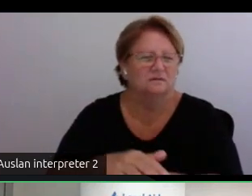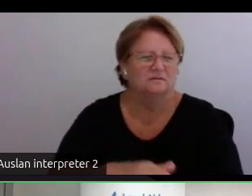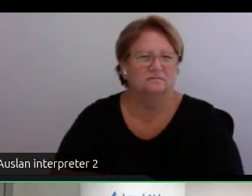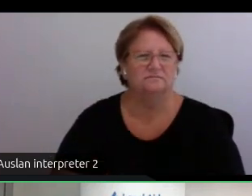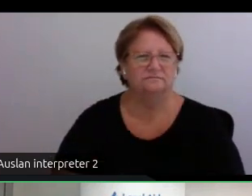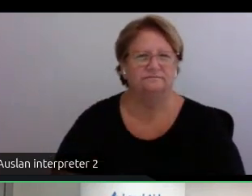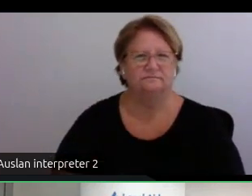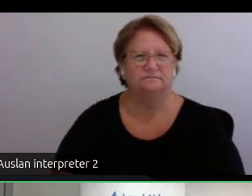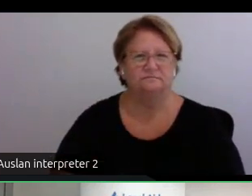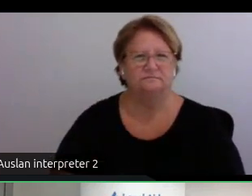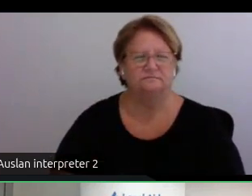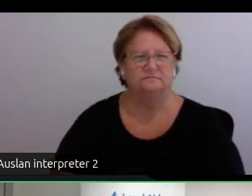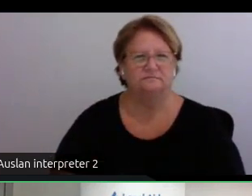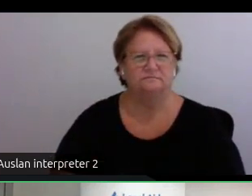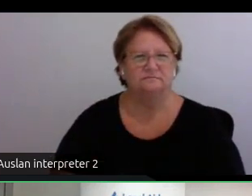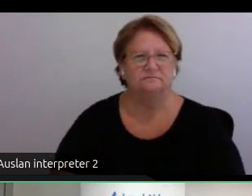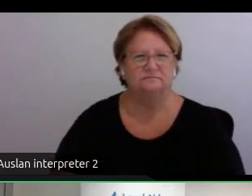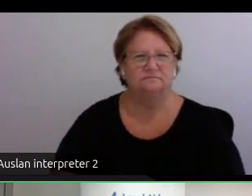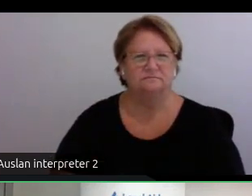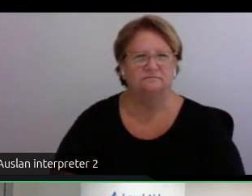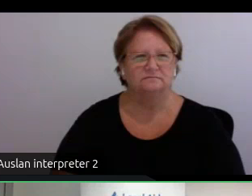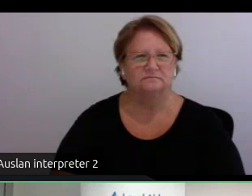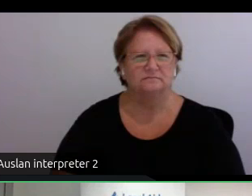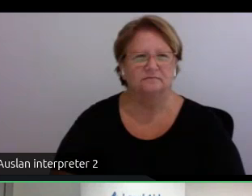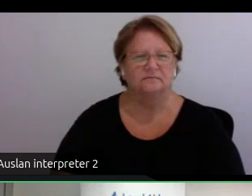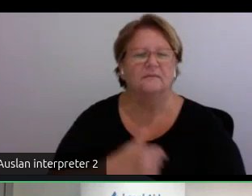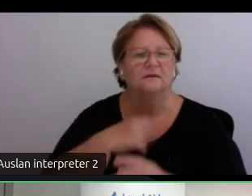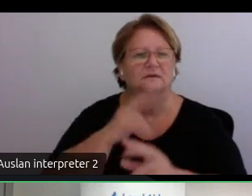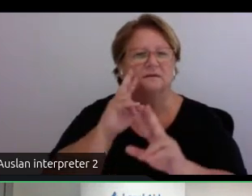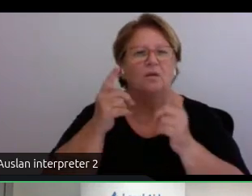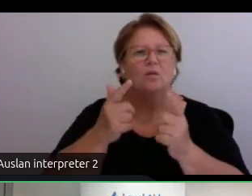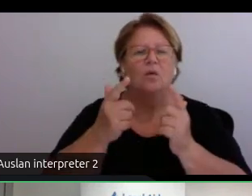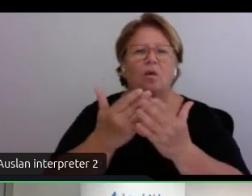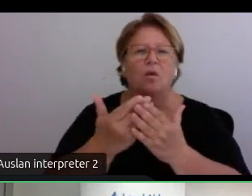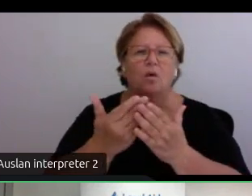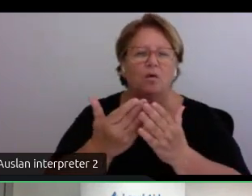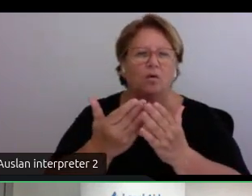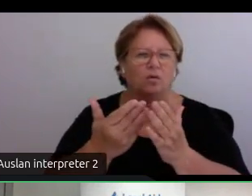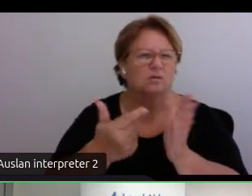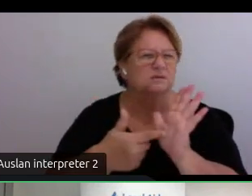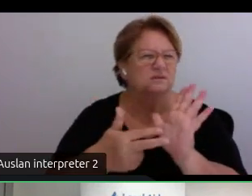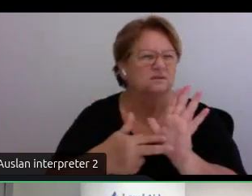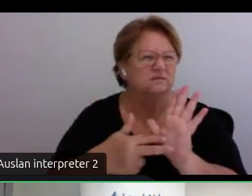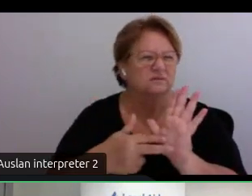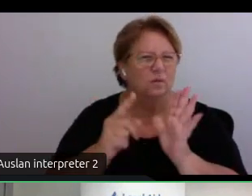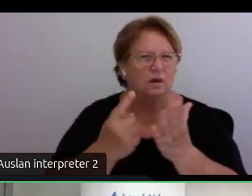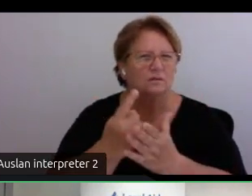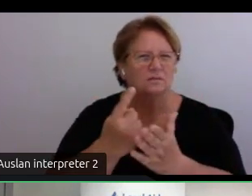on farmers that we shouldn't underestimate. We're seeing um a lot on our TVs in Queensland what's